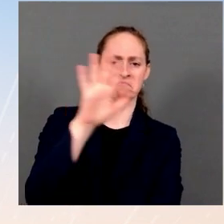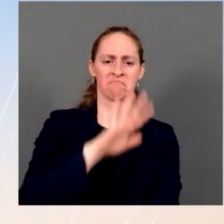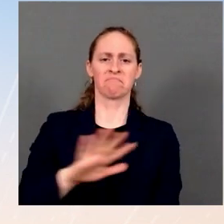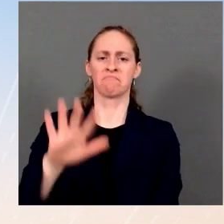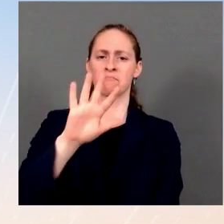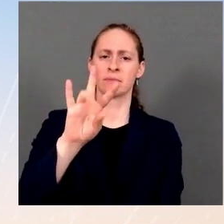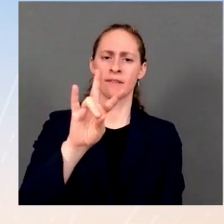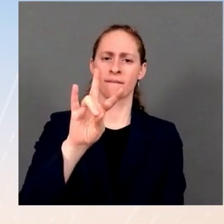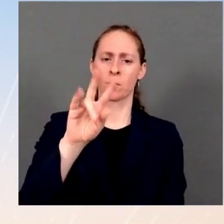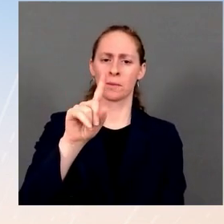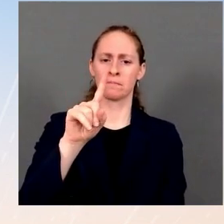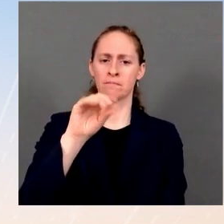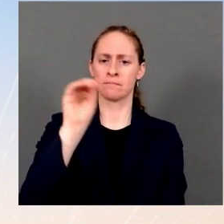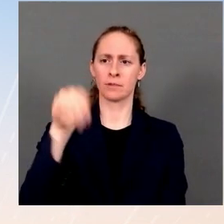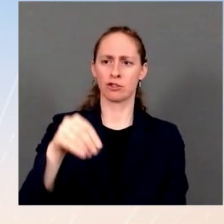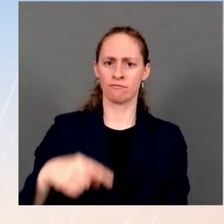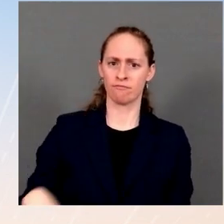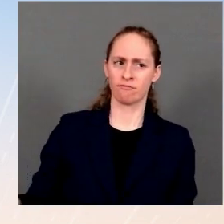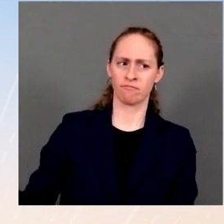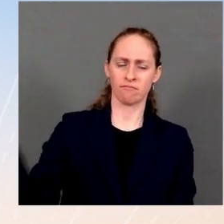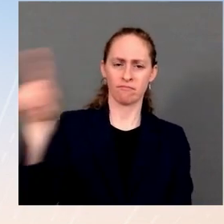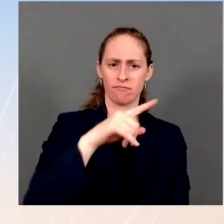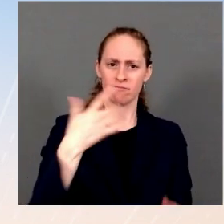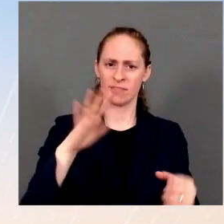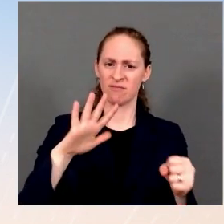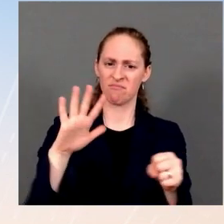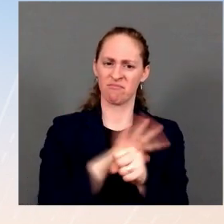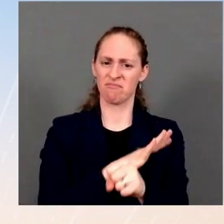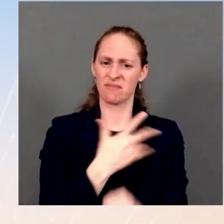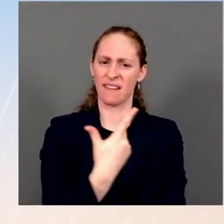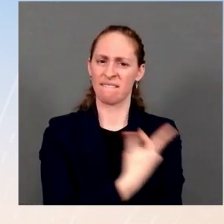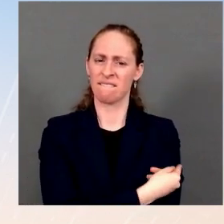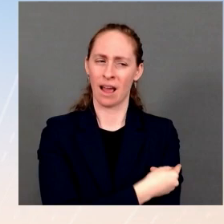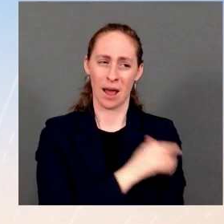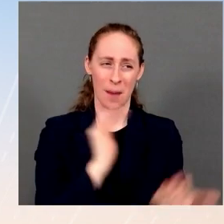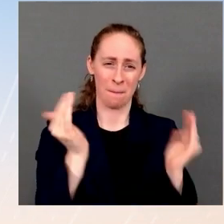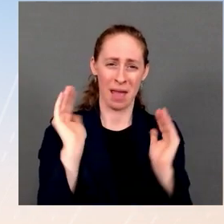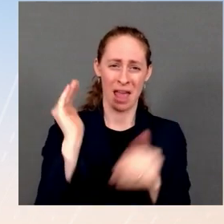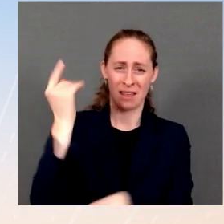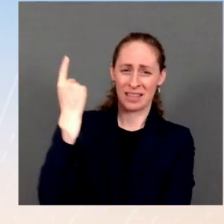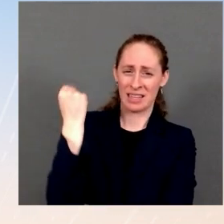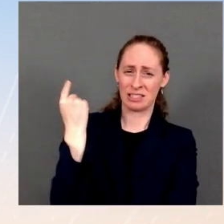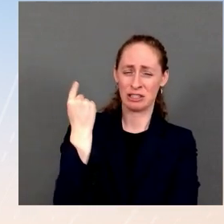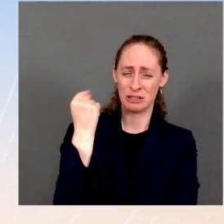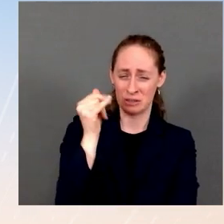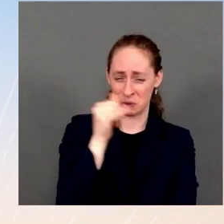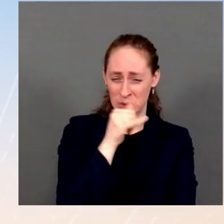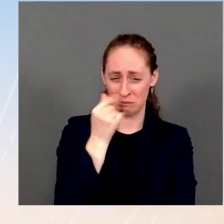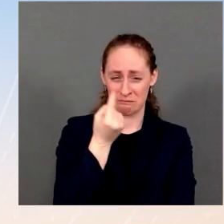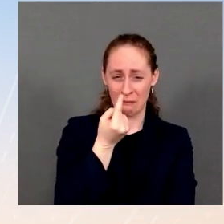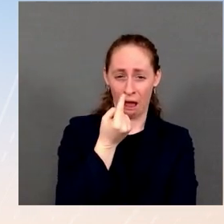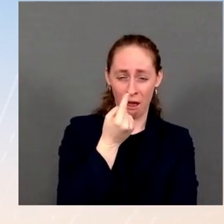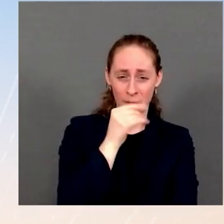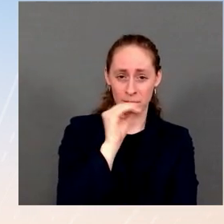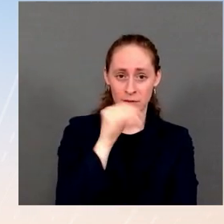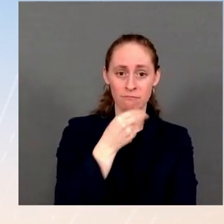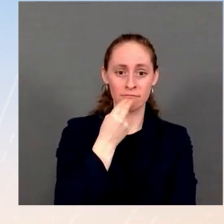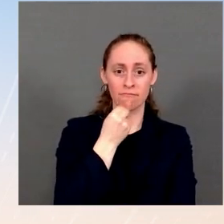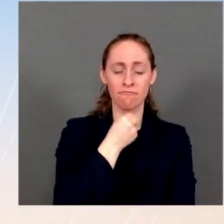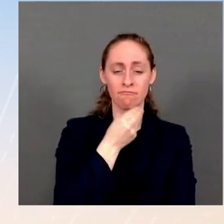as I just stated. A year ago, we were at less than 1 percent. We're at 83 percent -- more than 83 percent of people who have at least one shot.